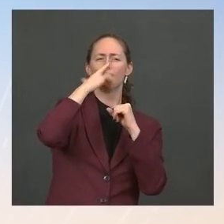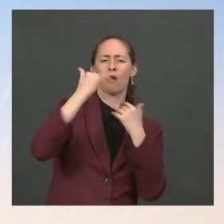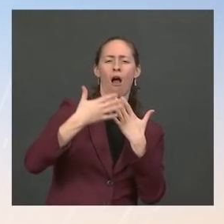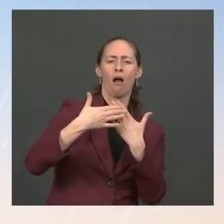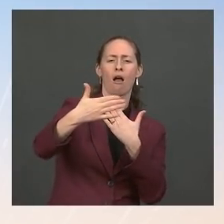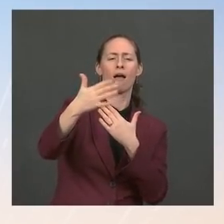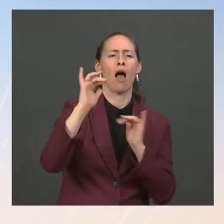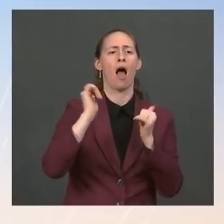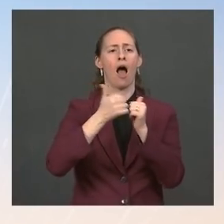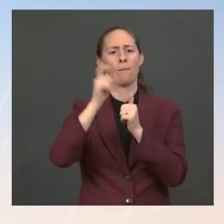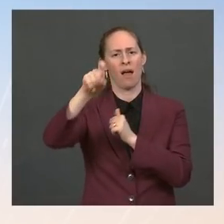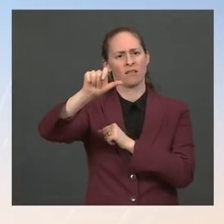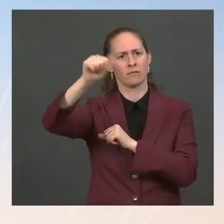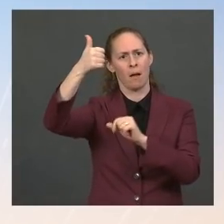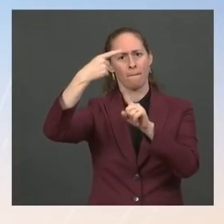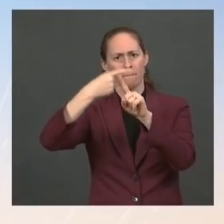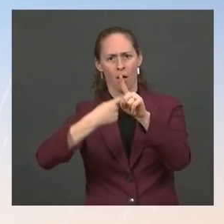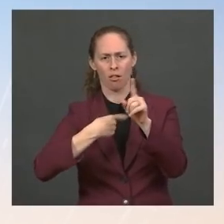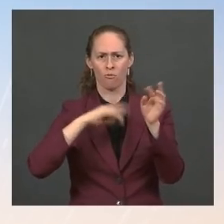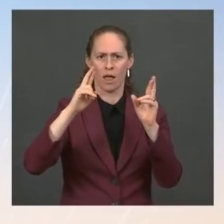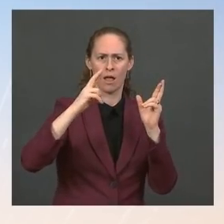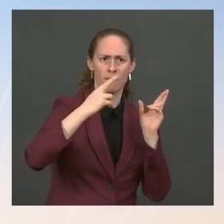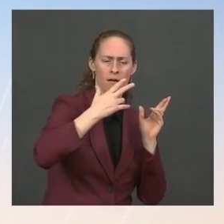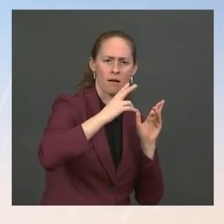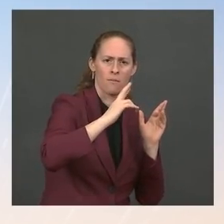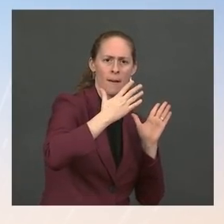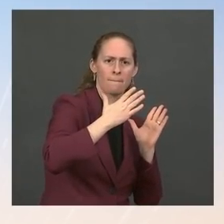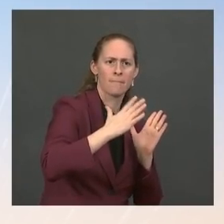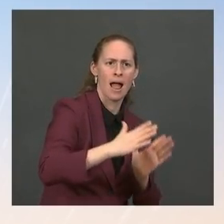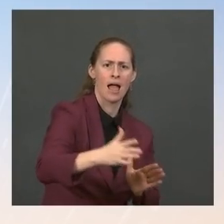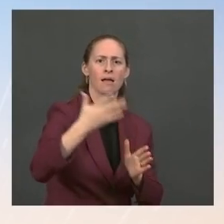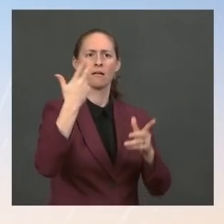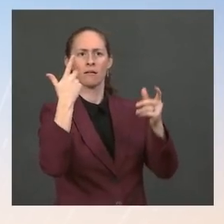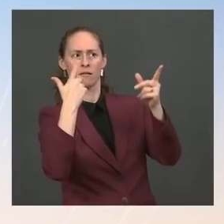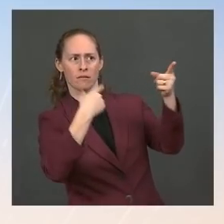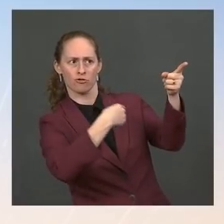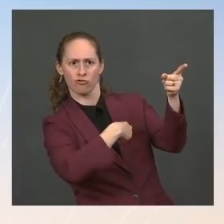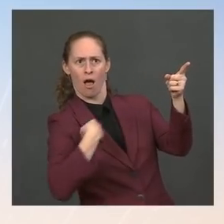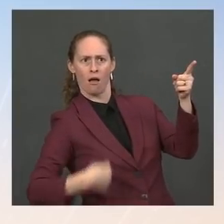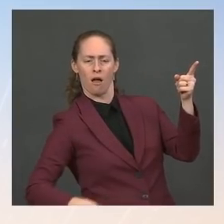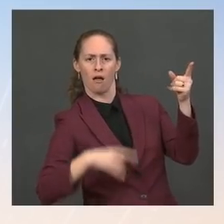And that means investing in ourselves at home to strengthen our own competitive hand. It means working with our partners